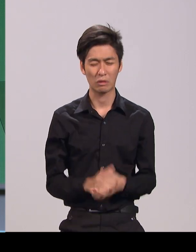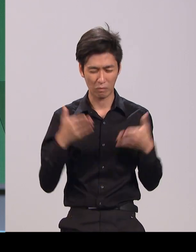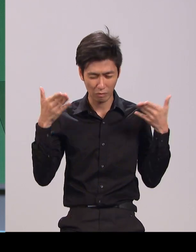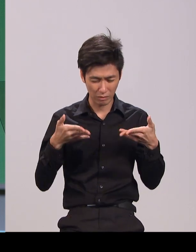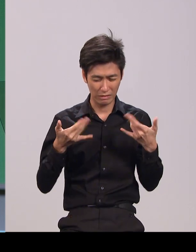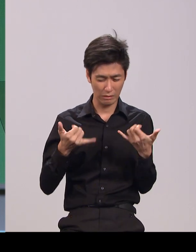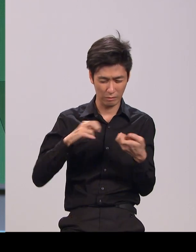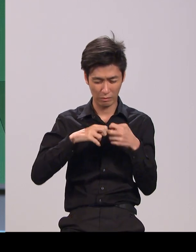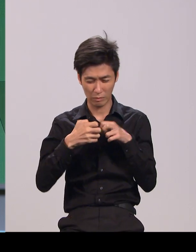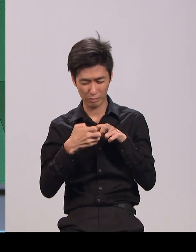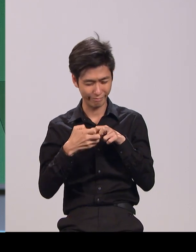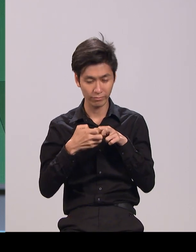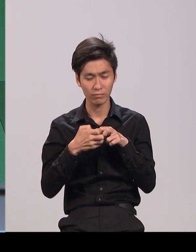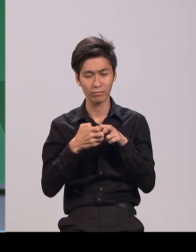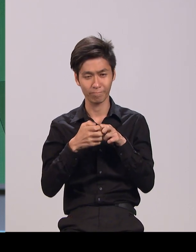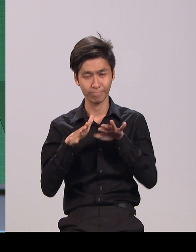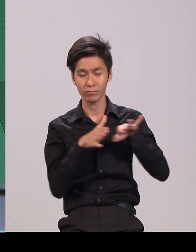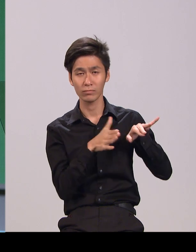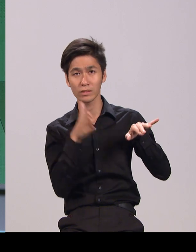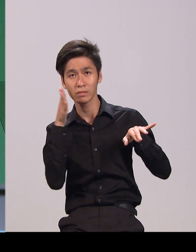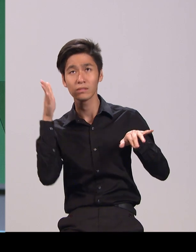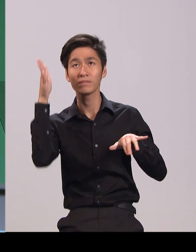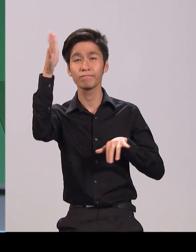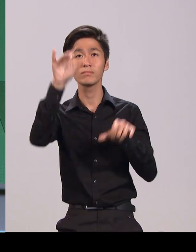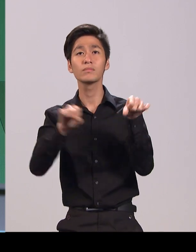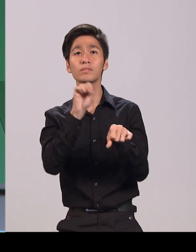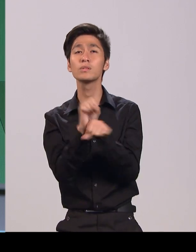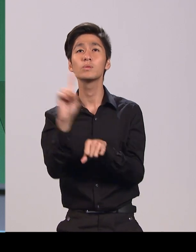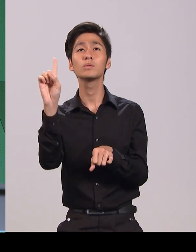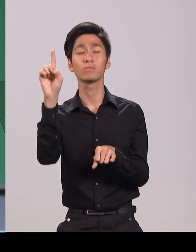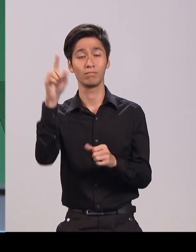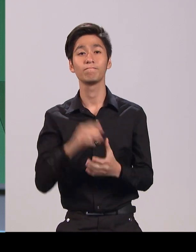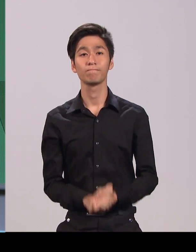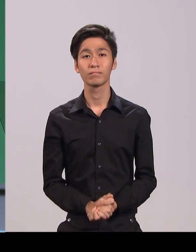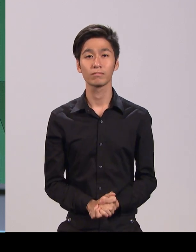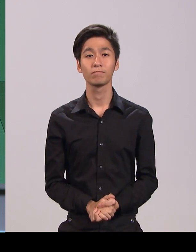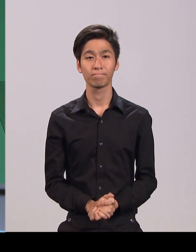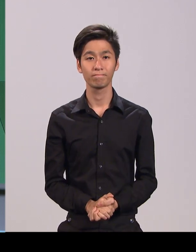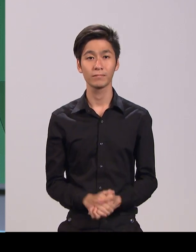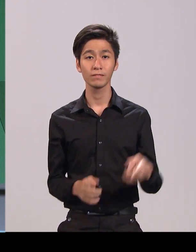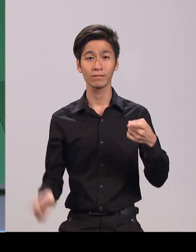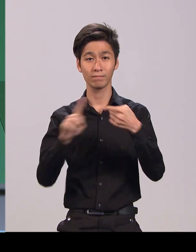and take a longer look at where Singapore is. But first let me talk about leadership succession.